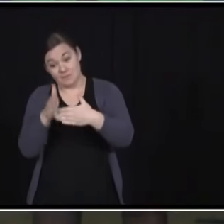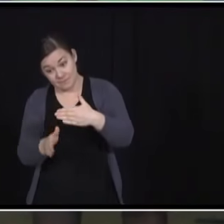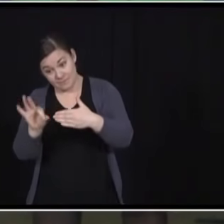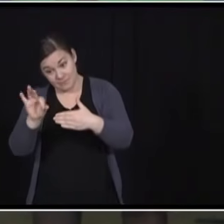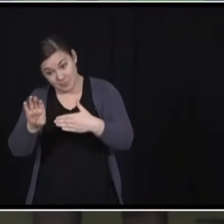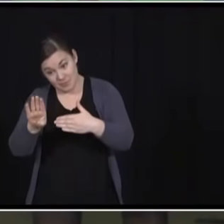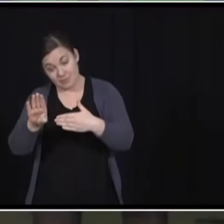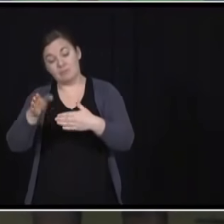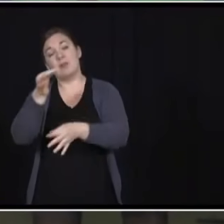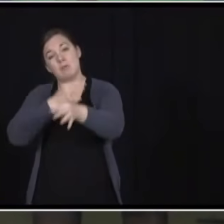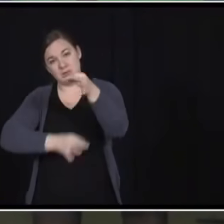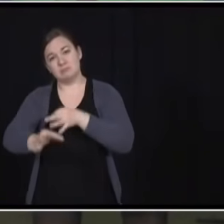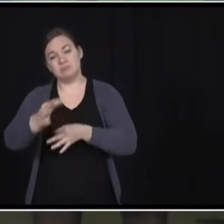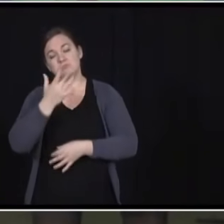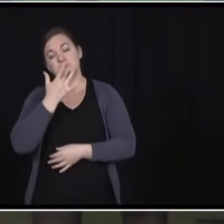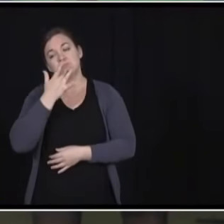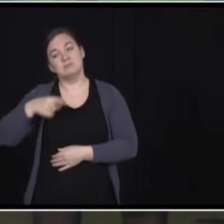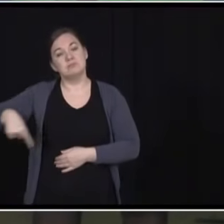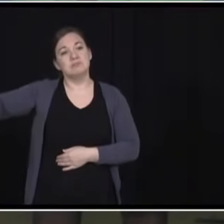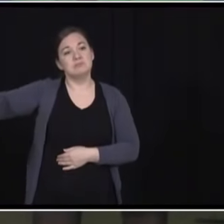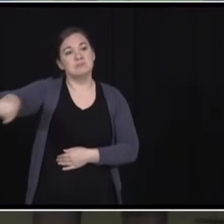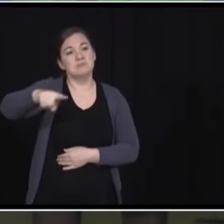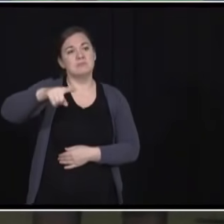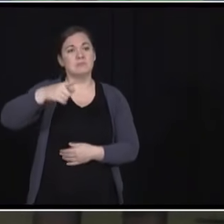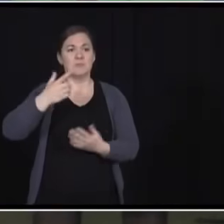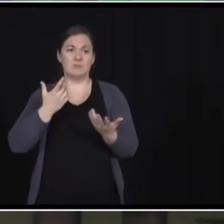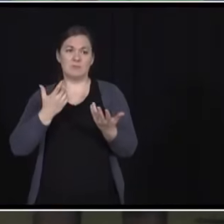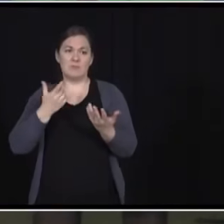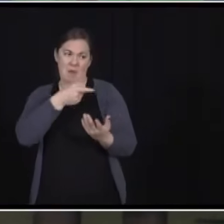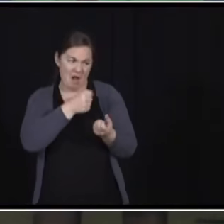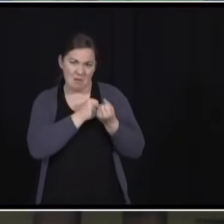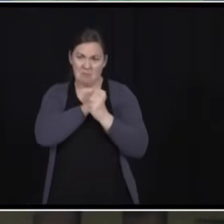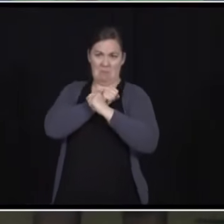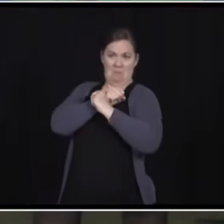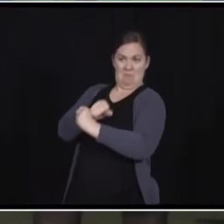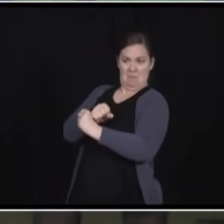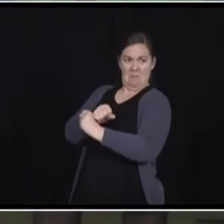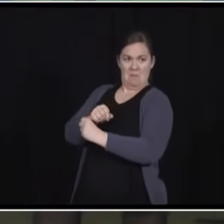so for those who criticize the performance and called on you to replace them,